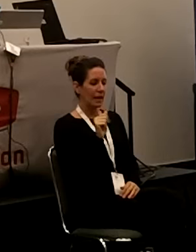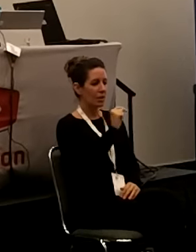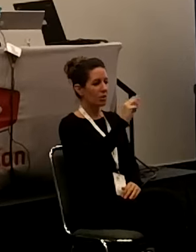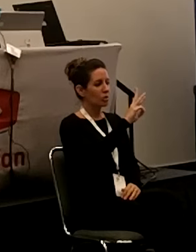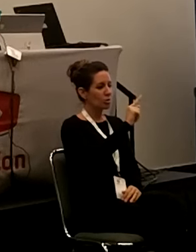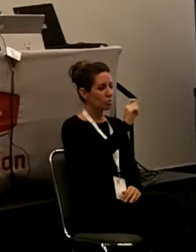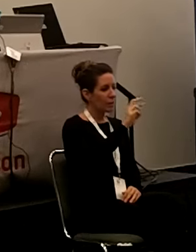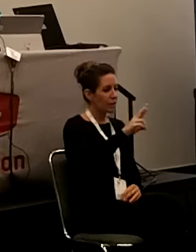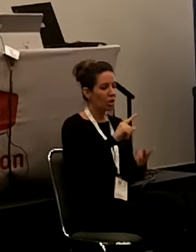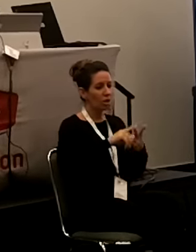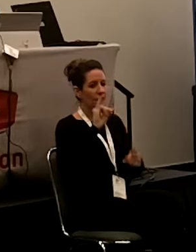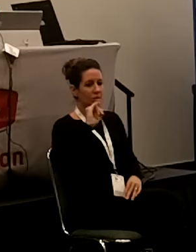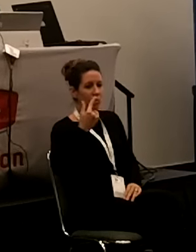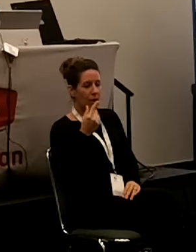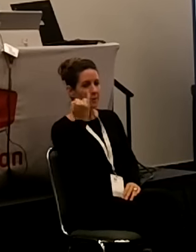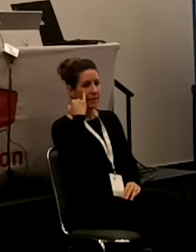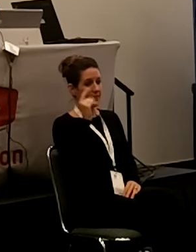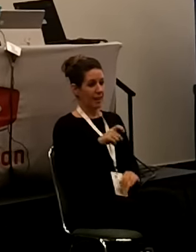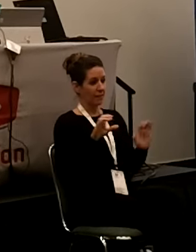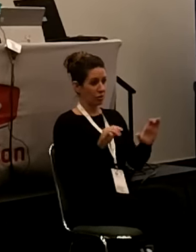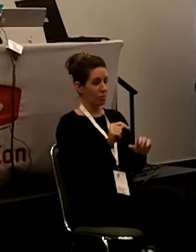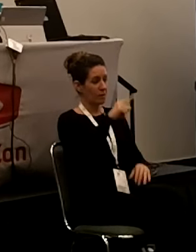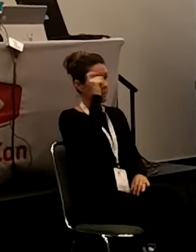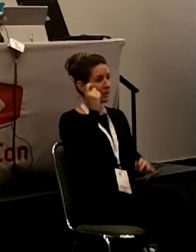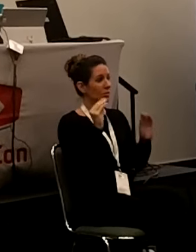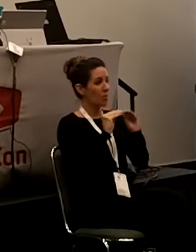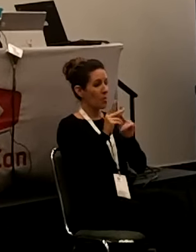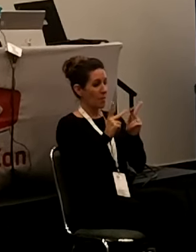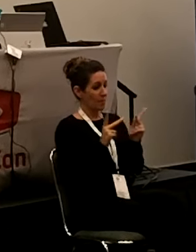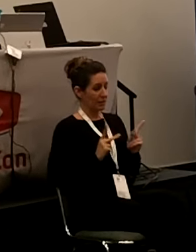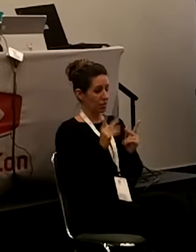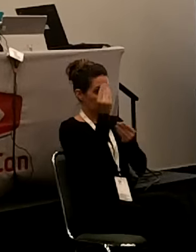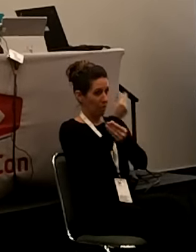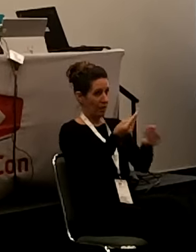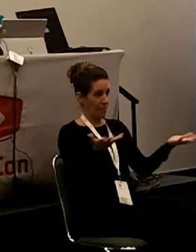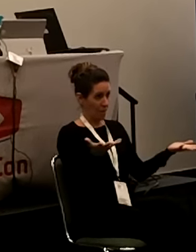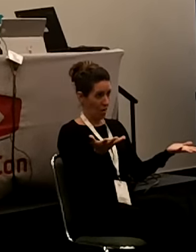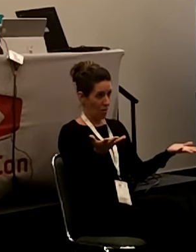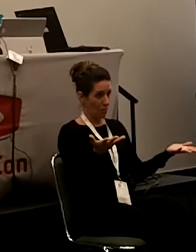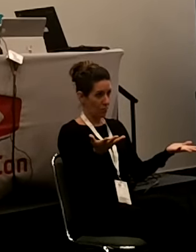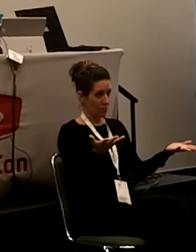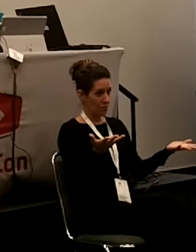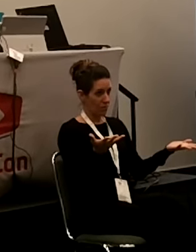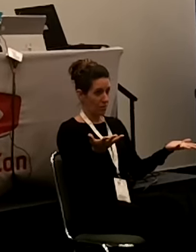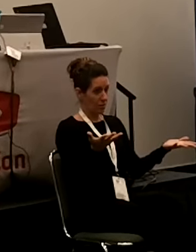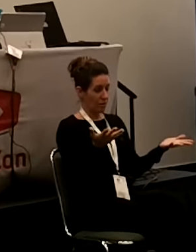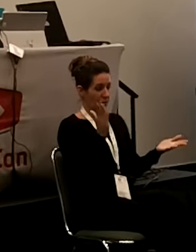If they got it, do it, because the more places that you let them know the issue that it's gonna be,